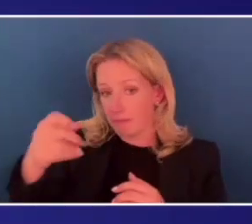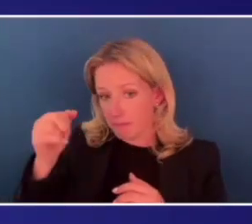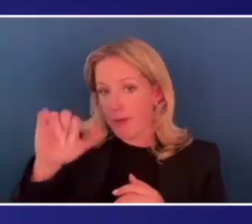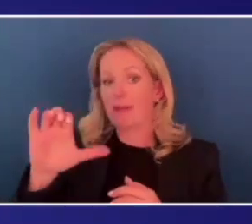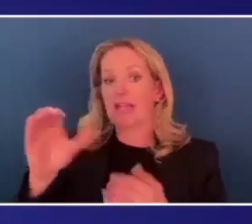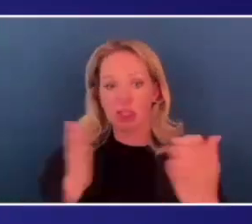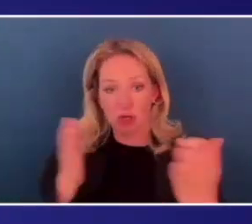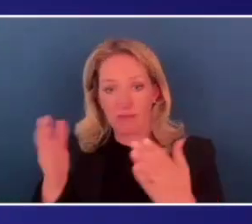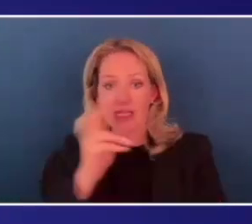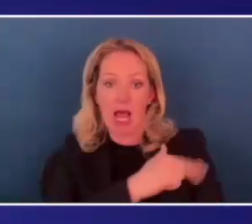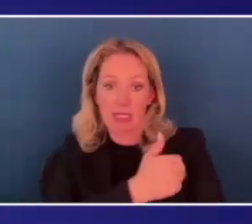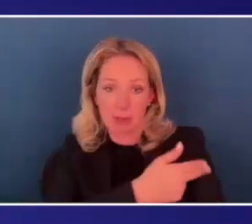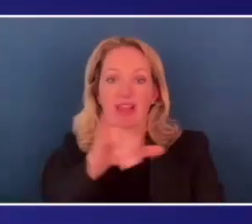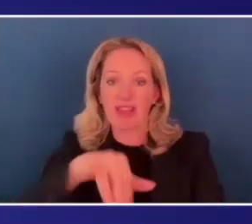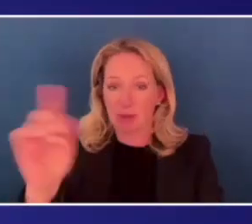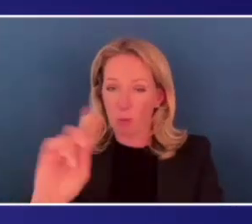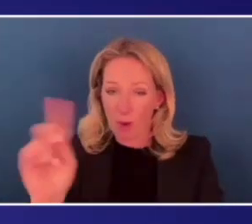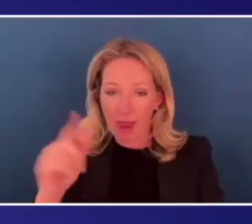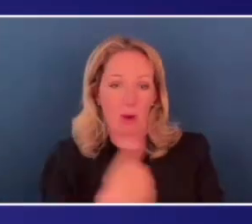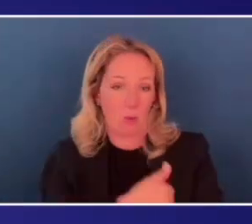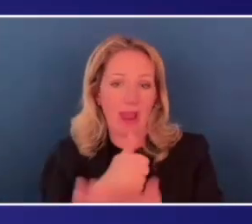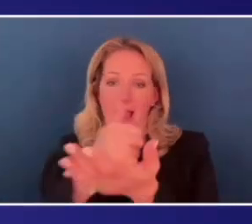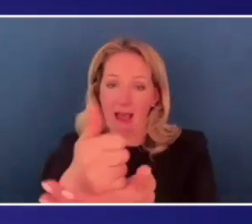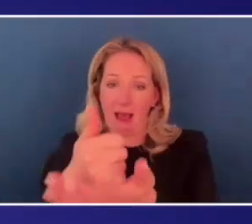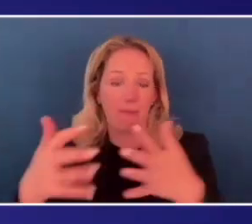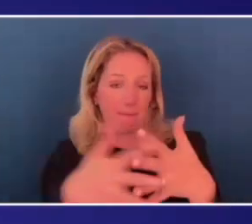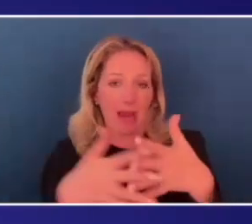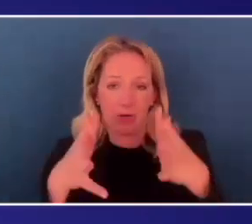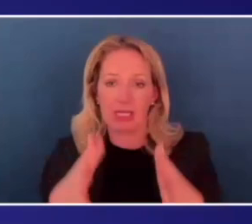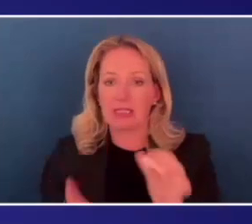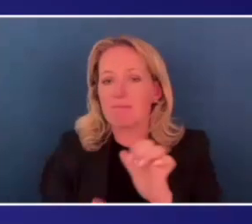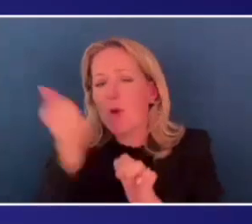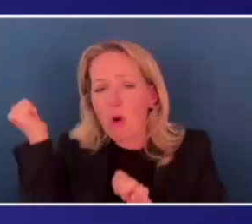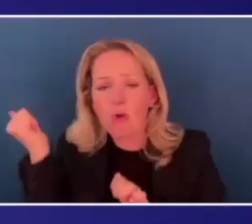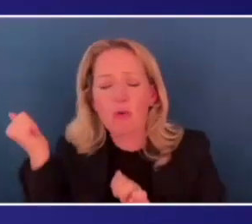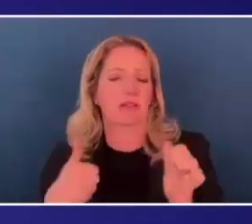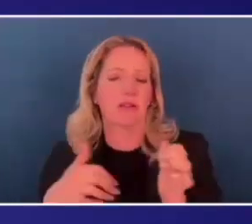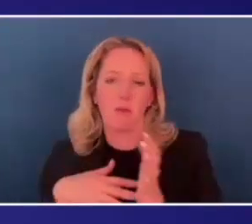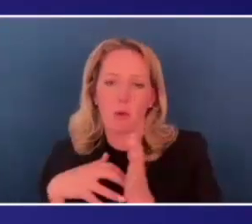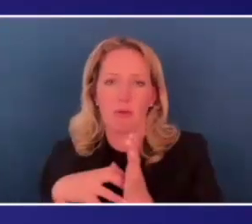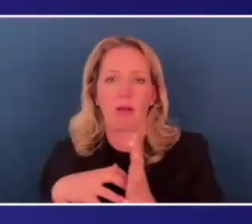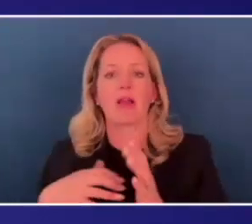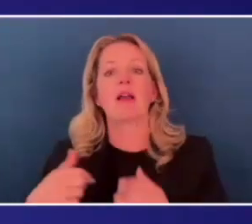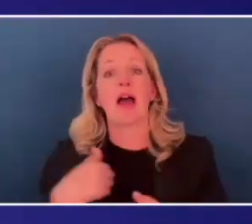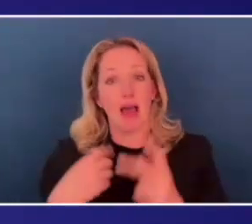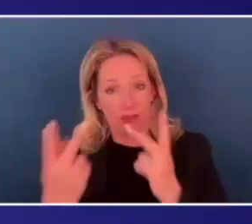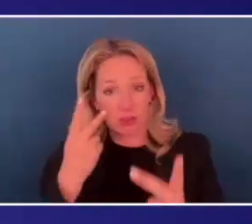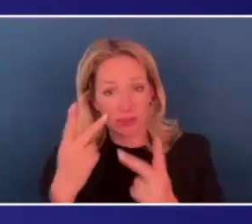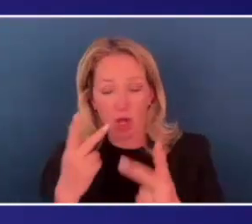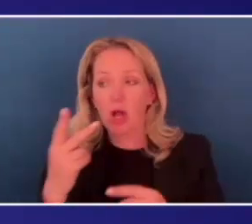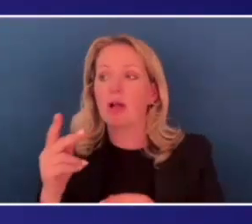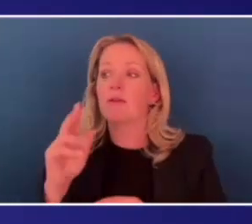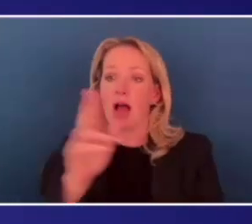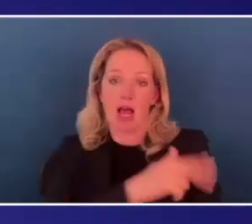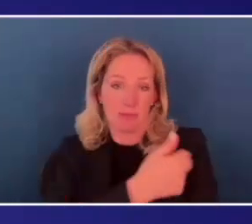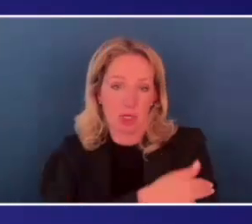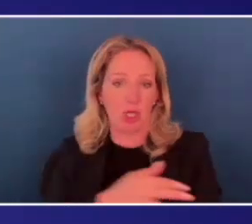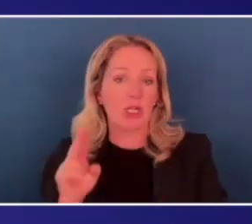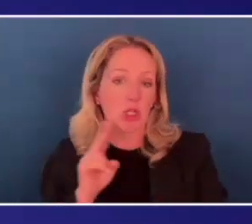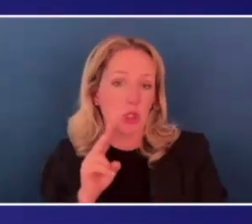I've seen the Gust and Wars of Humanity and Houston's beloved Ben Tob, our community safety net hospital where no one is turned away.